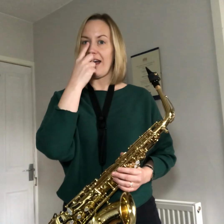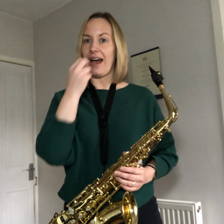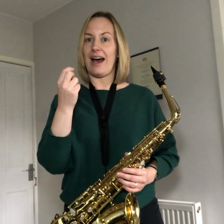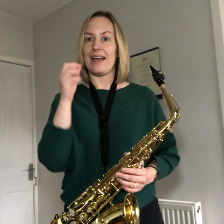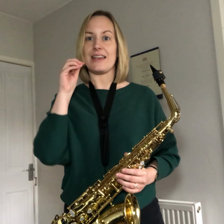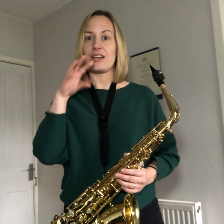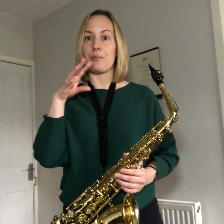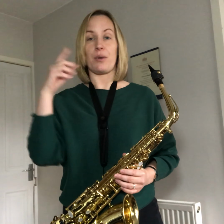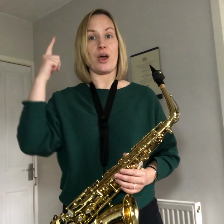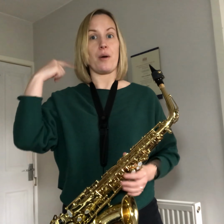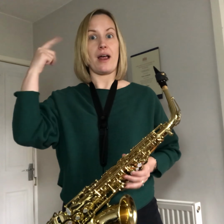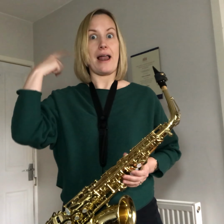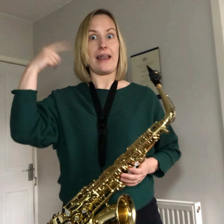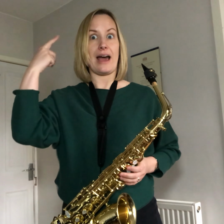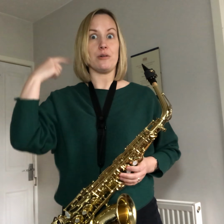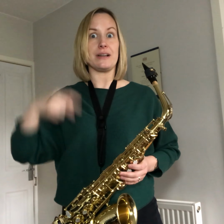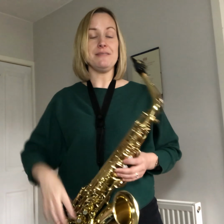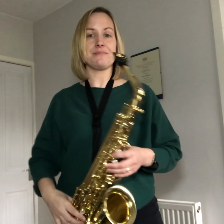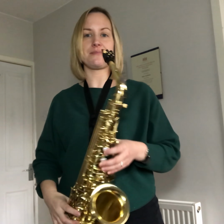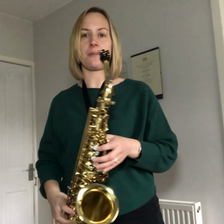I can blow loudly